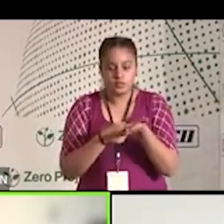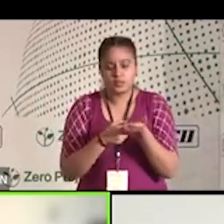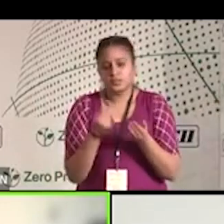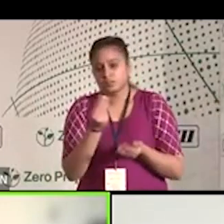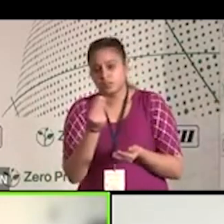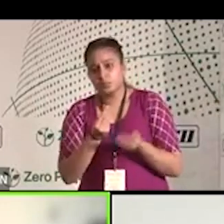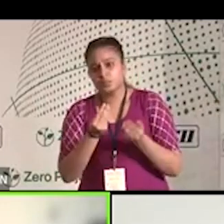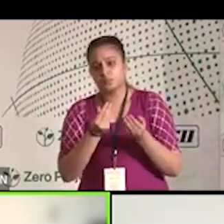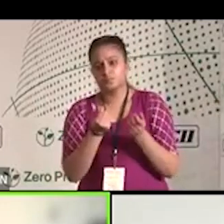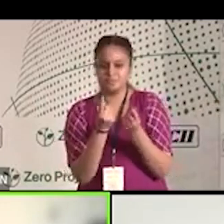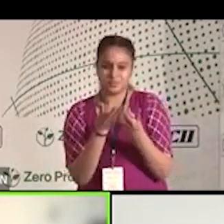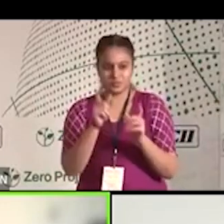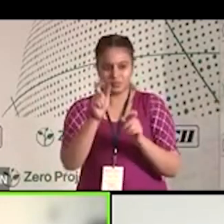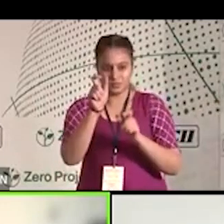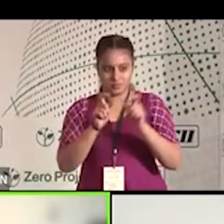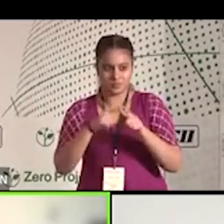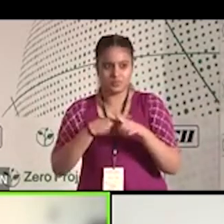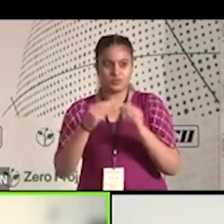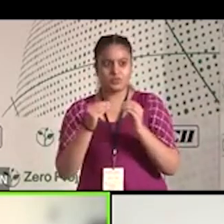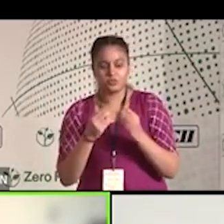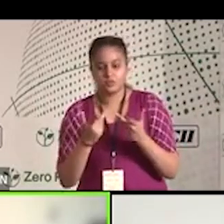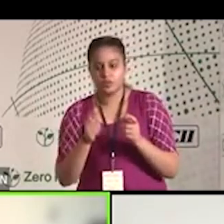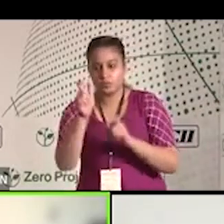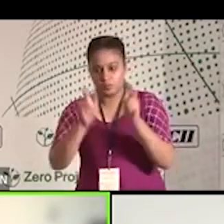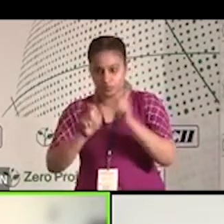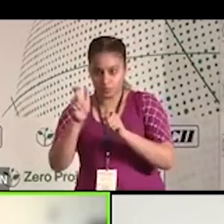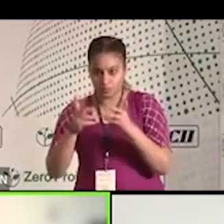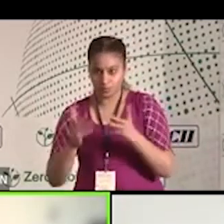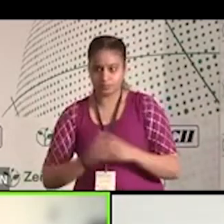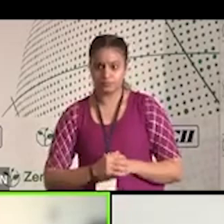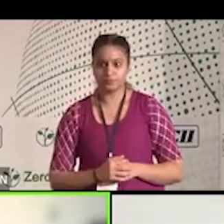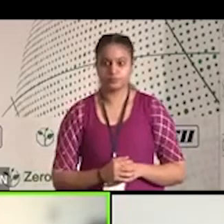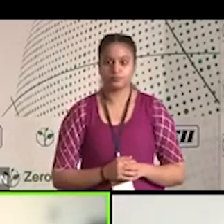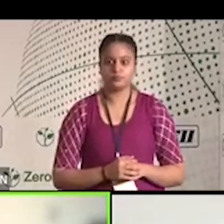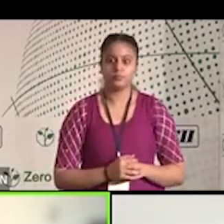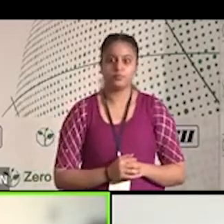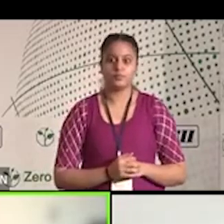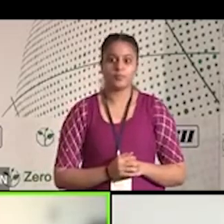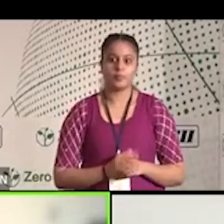you know, job requirements for them and what are the required education requirements,